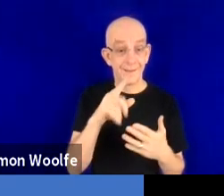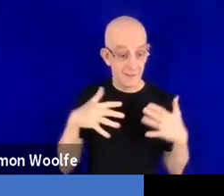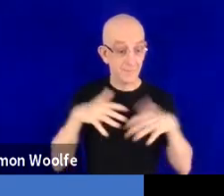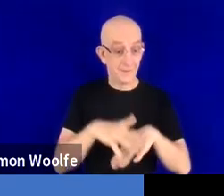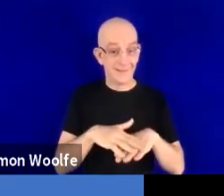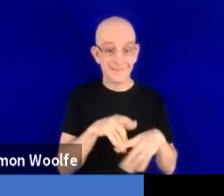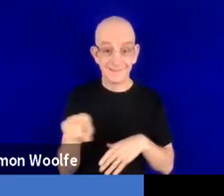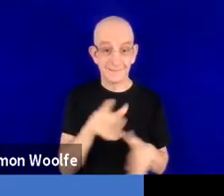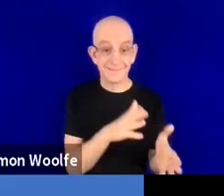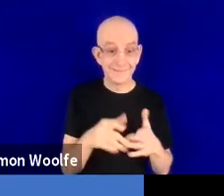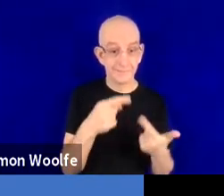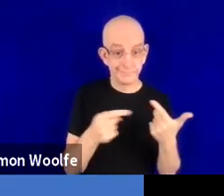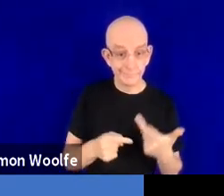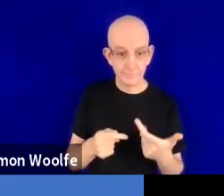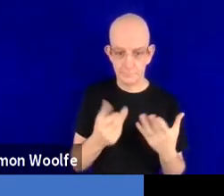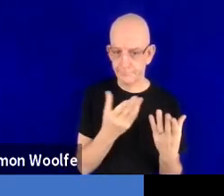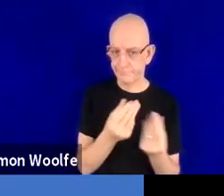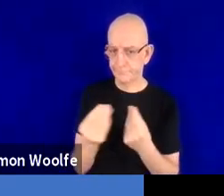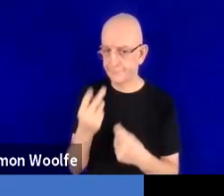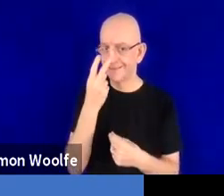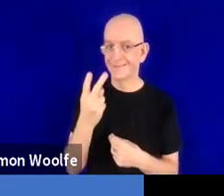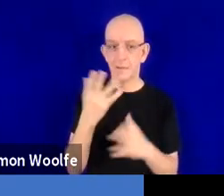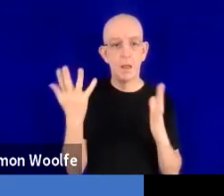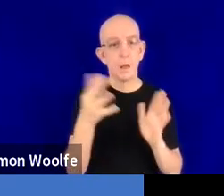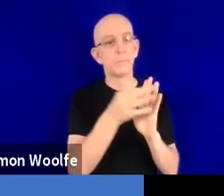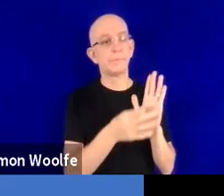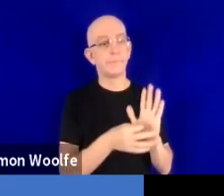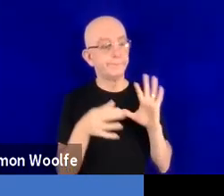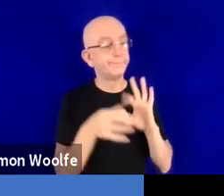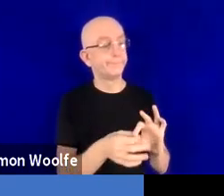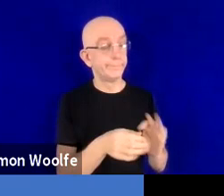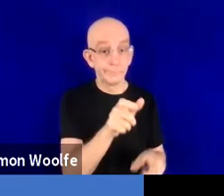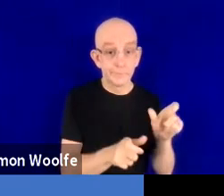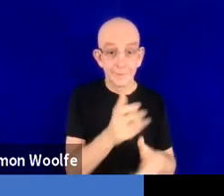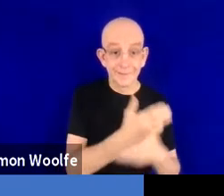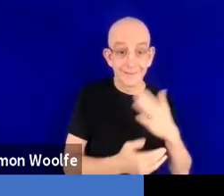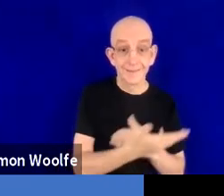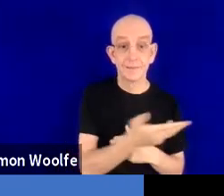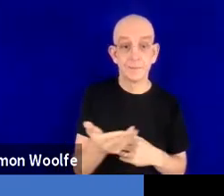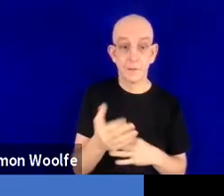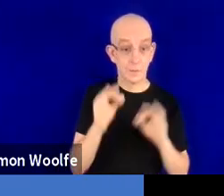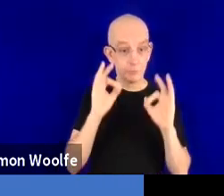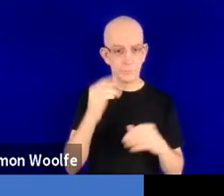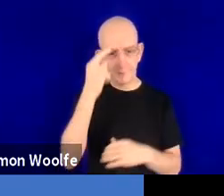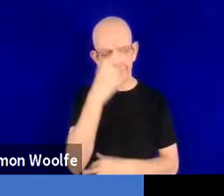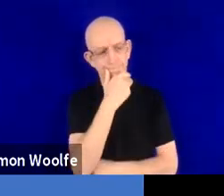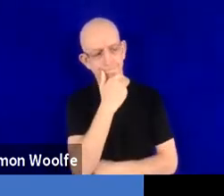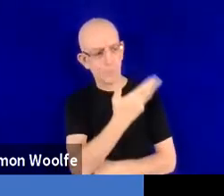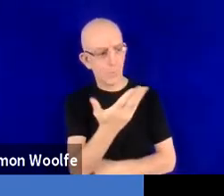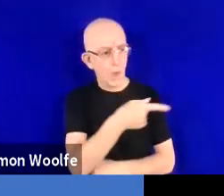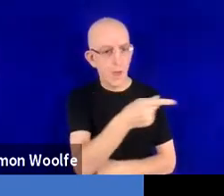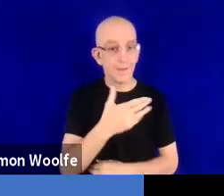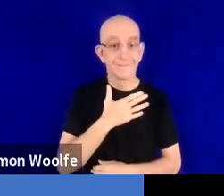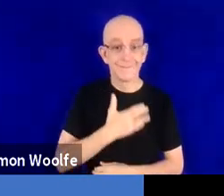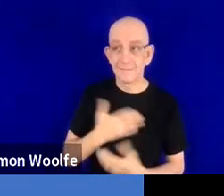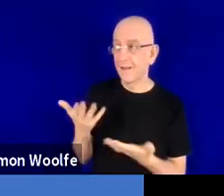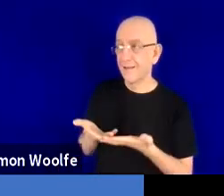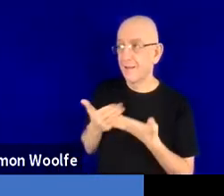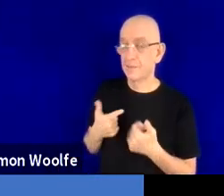There are also issues of inaccessibility, particularly in terms of disability assessment, but also in terms across the kind of delivery chain of these programs